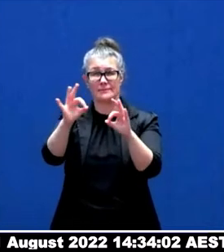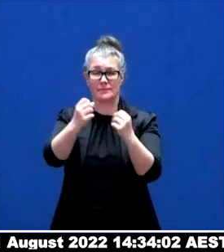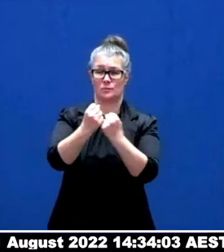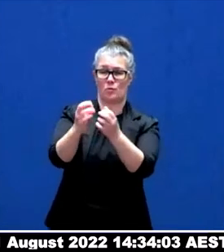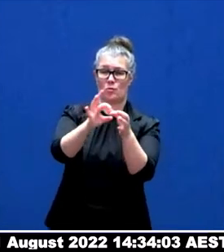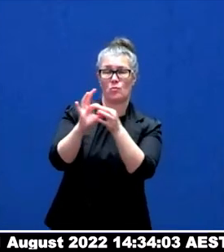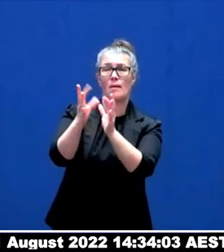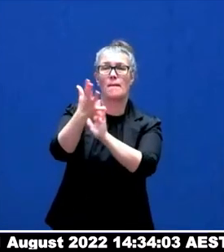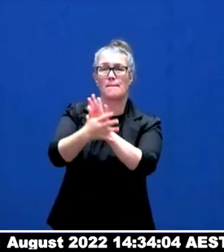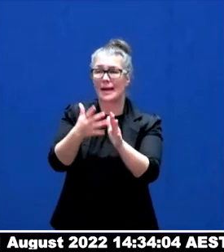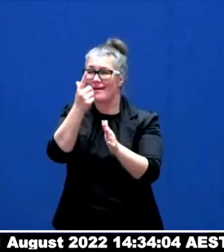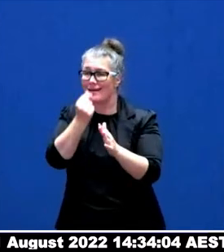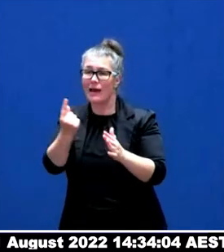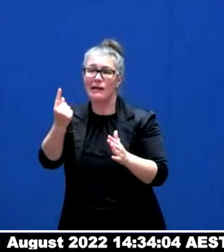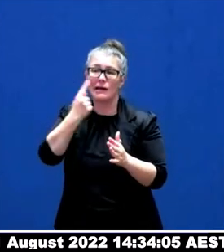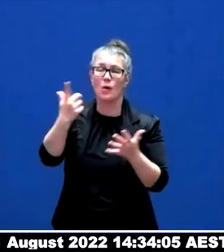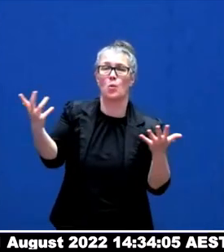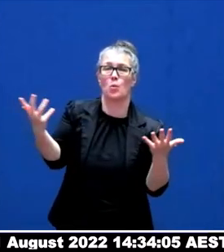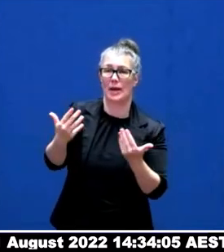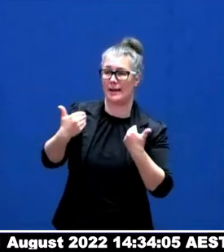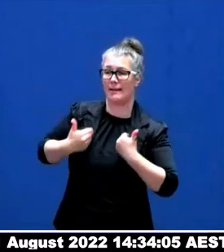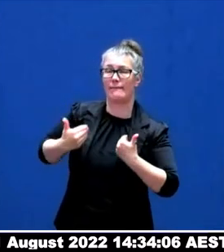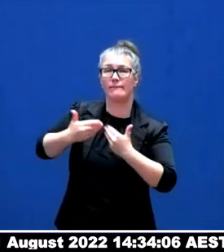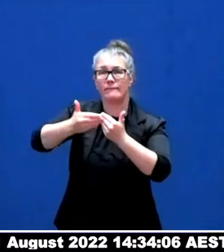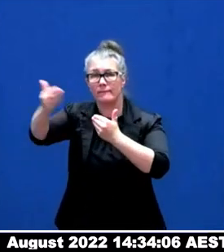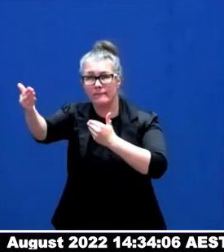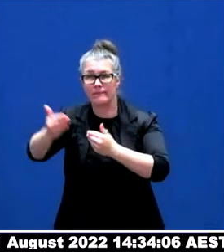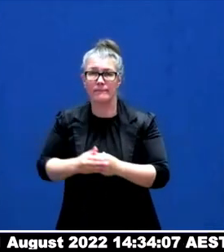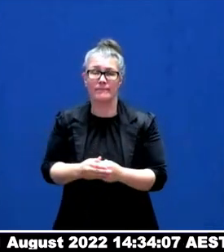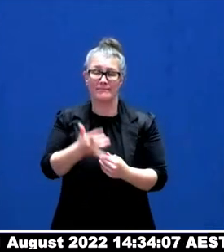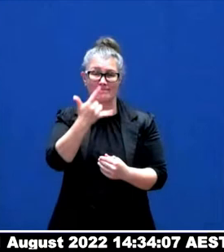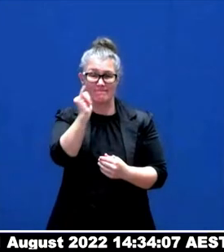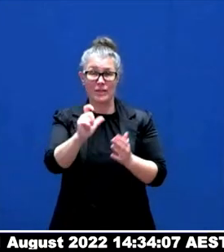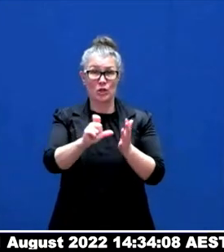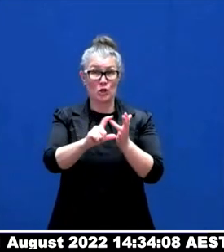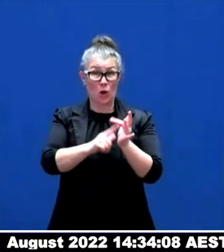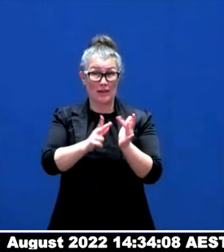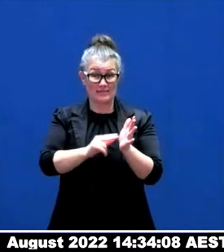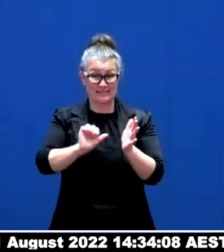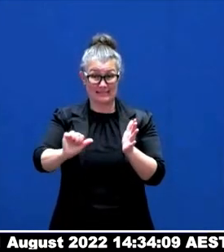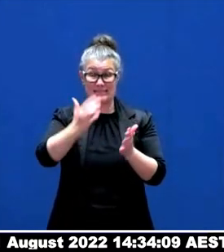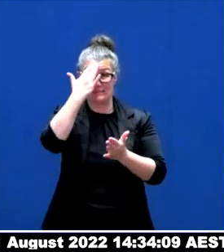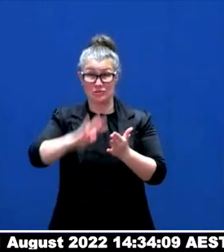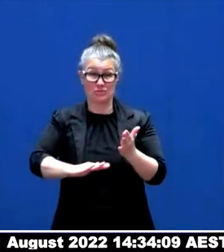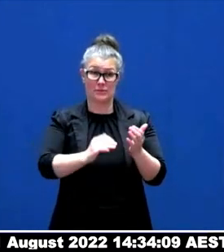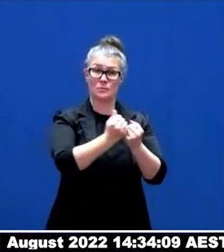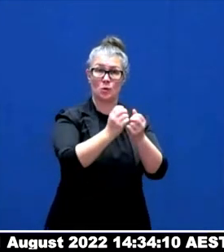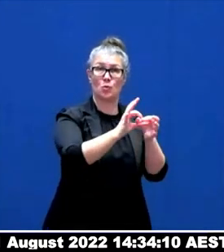them to navigate. And, unfortunately, hearing Colin's experience of his support coordinator, that's not what should have happened.